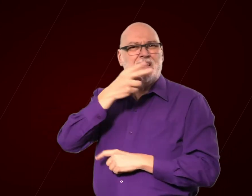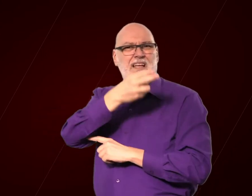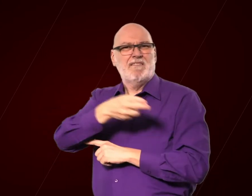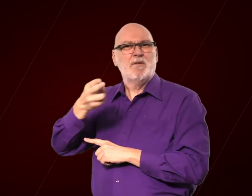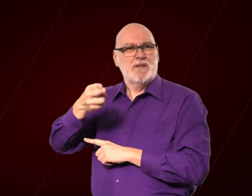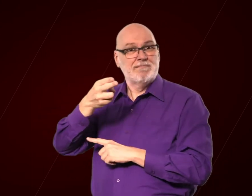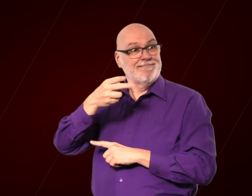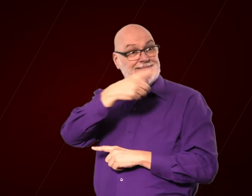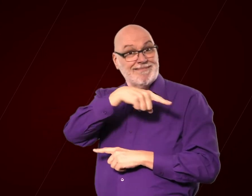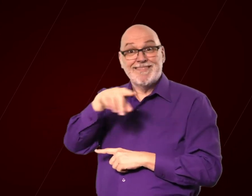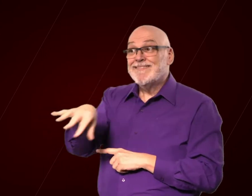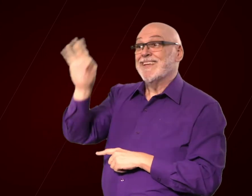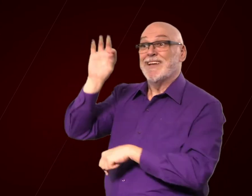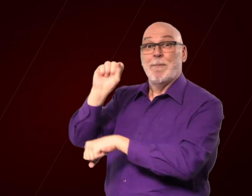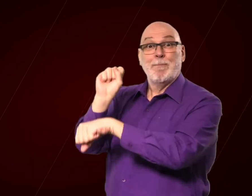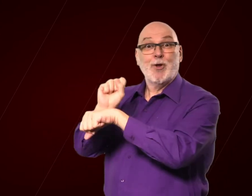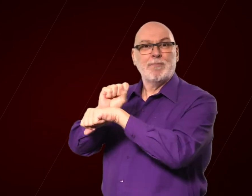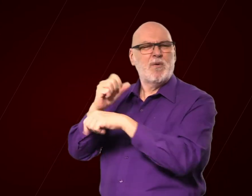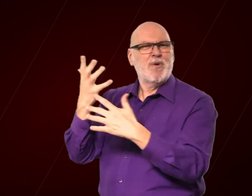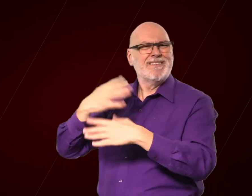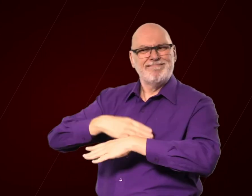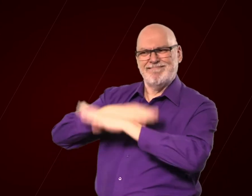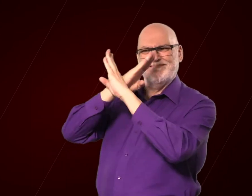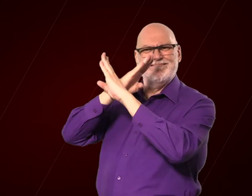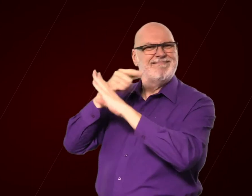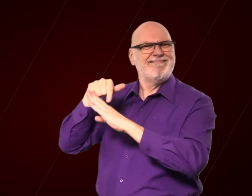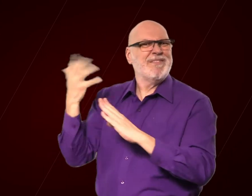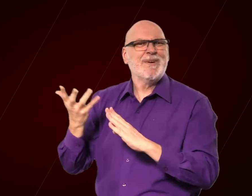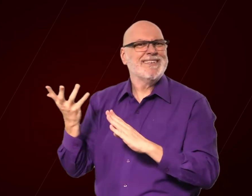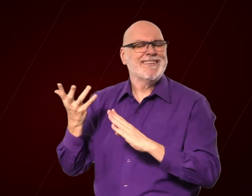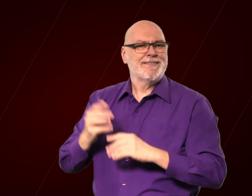and HoH people when it comes to finding employment?